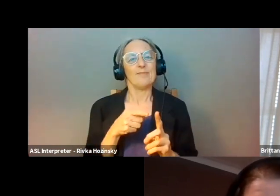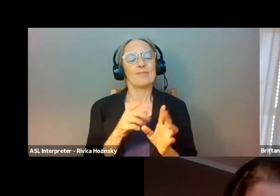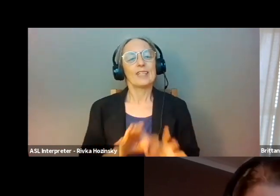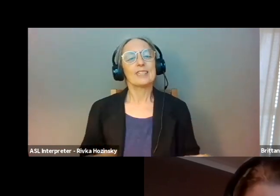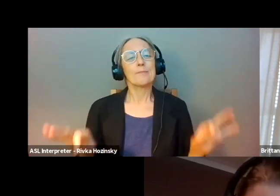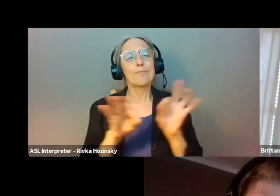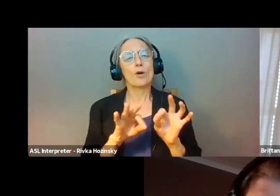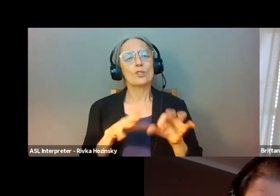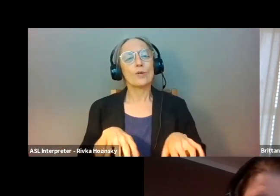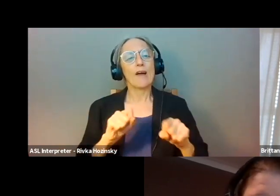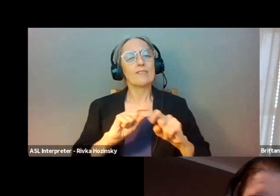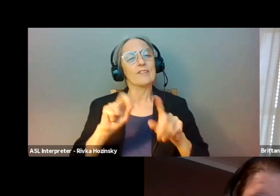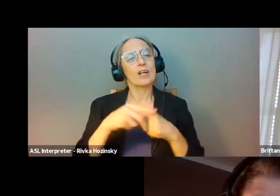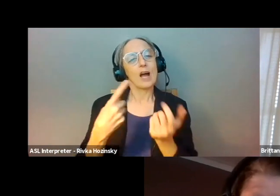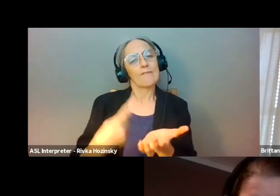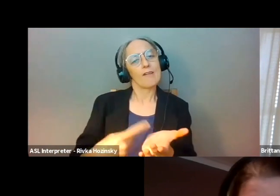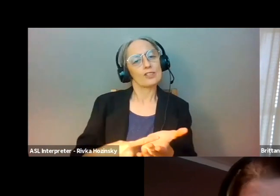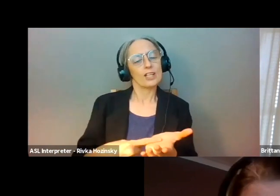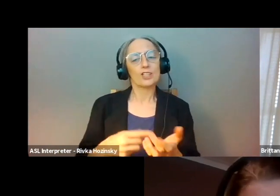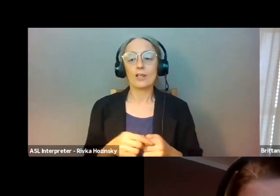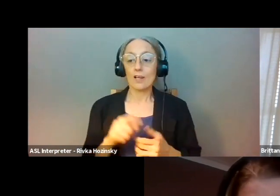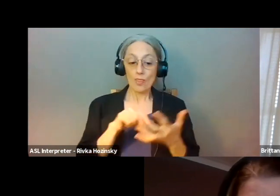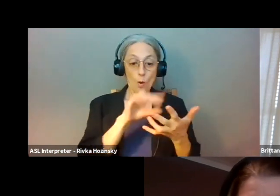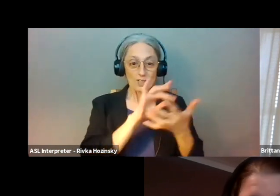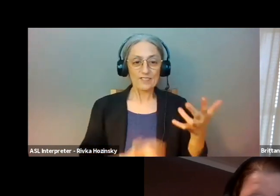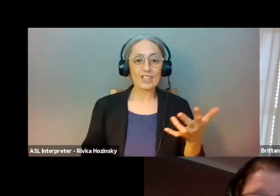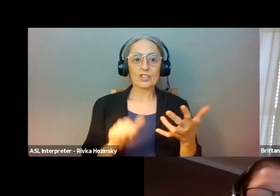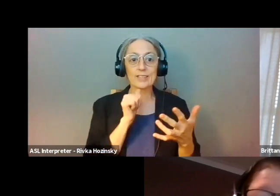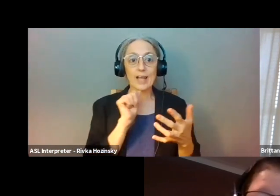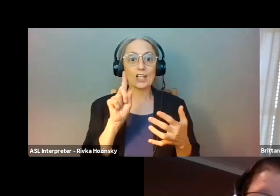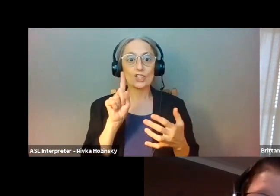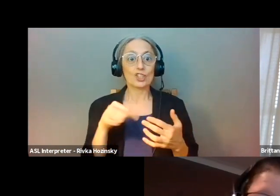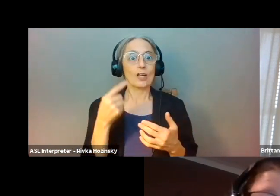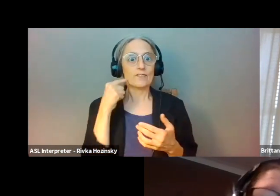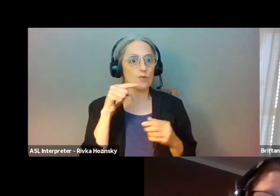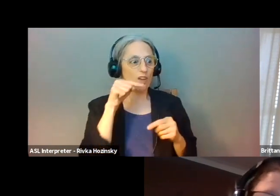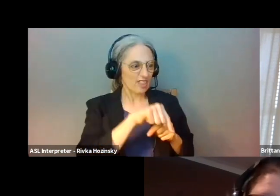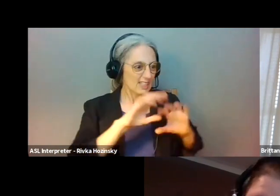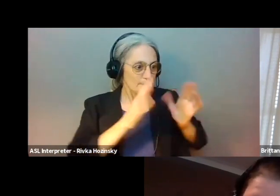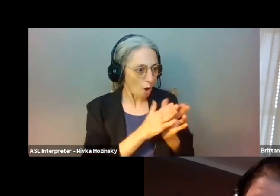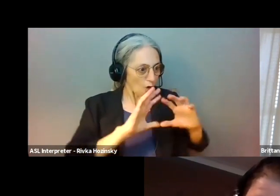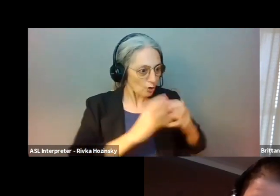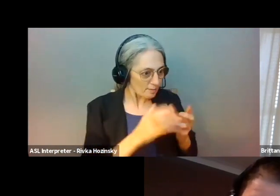is that these features aren't just for a specific population. It's really about looking at things in the universal approach.